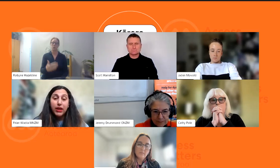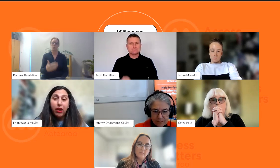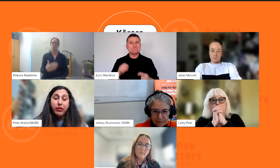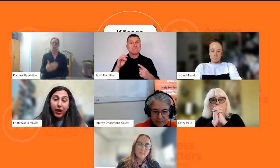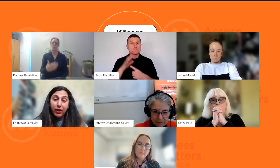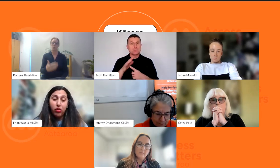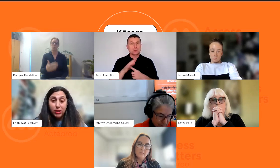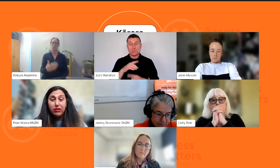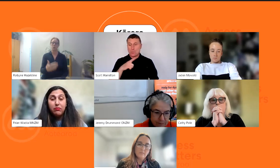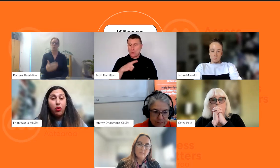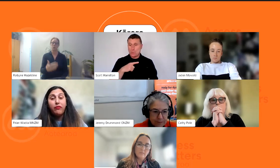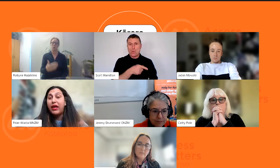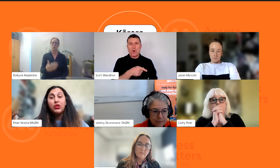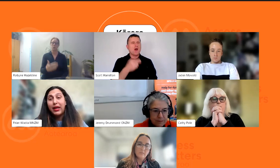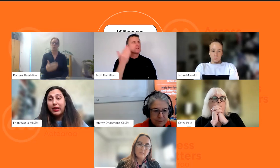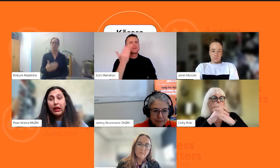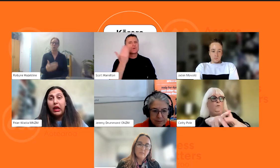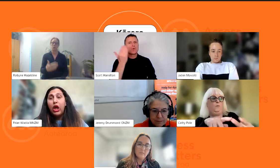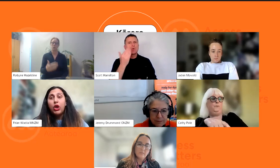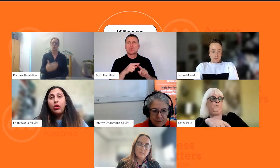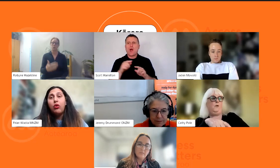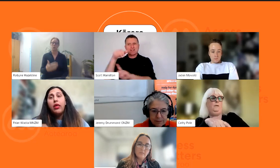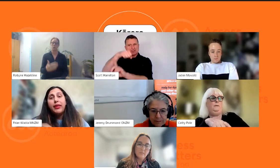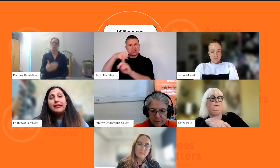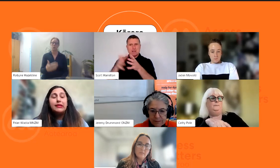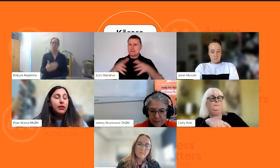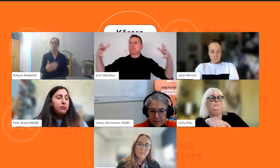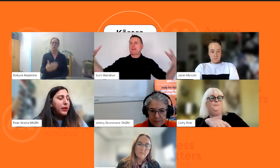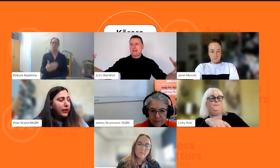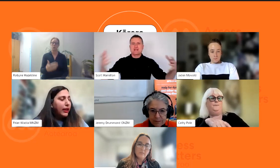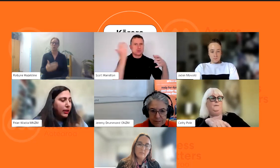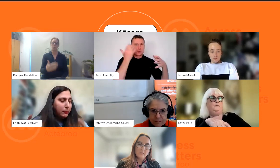are a microcosm of our society. You know, this is the birthing